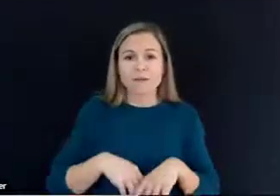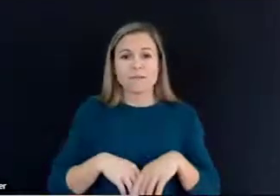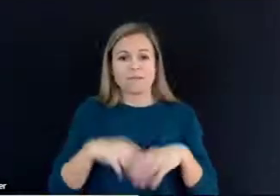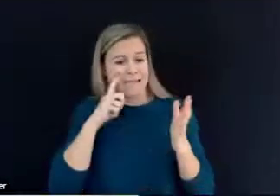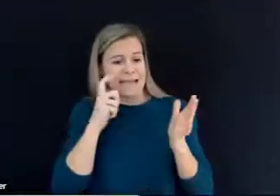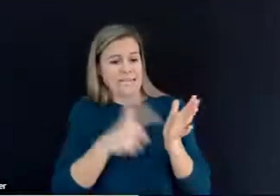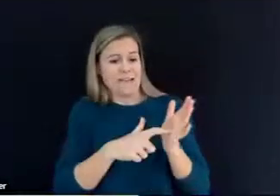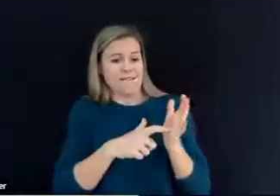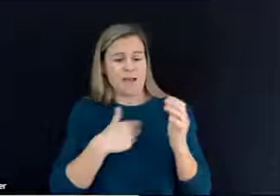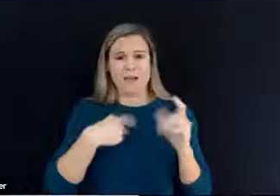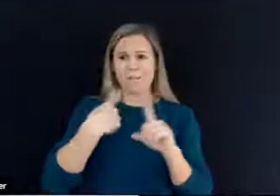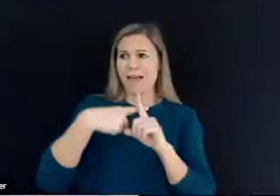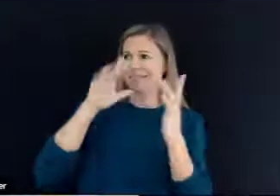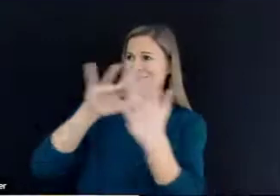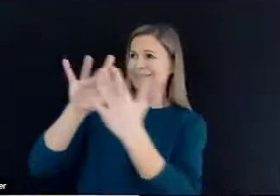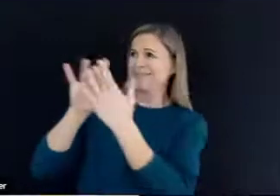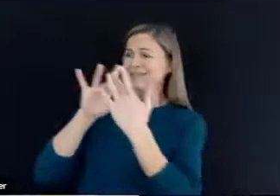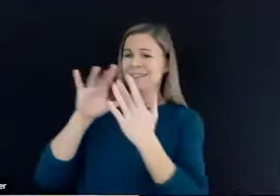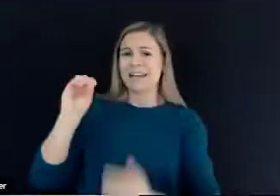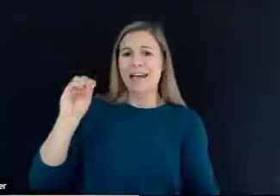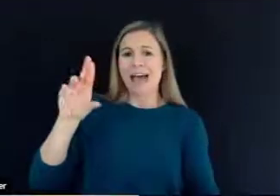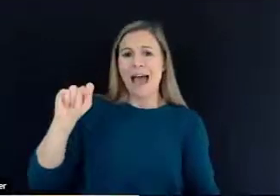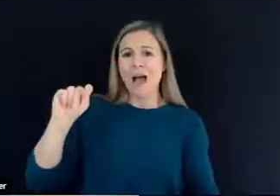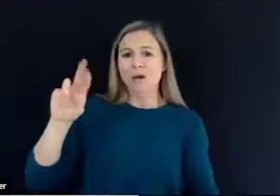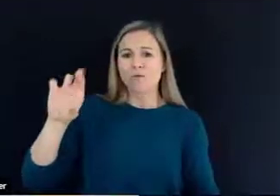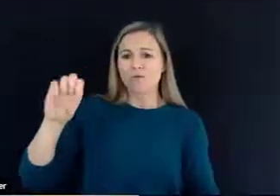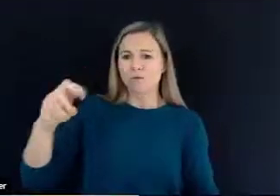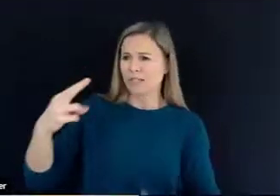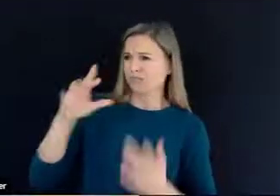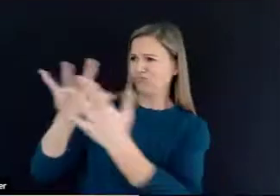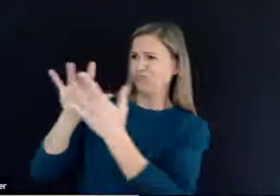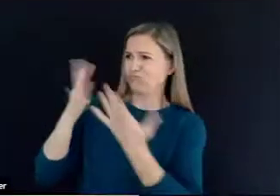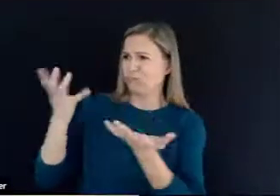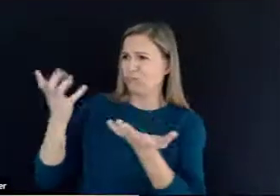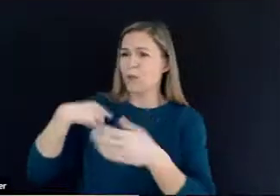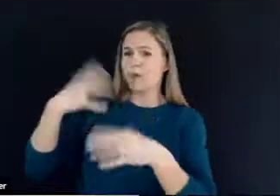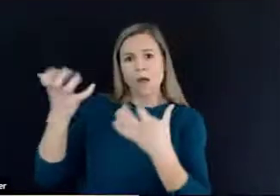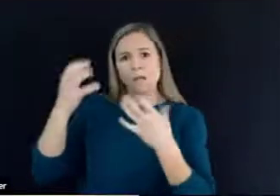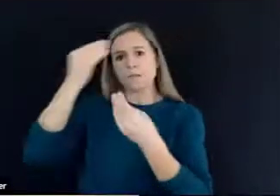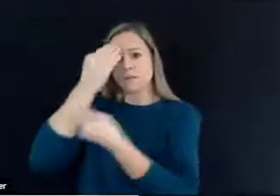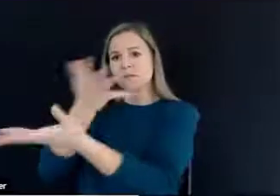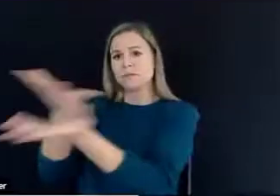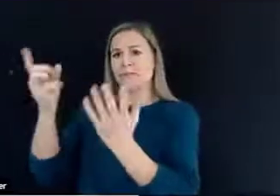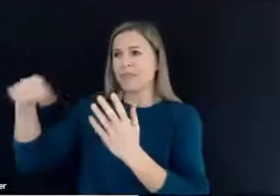You know, what we're even doing today, making sure that we are raising awareness and helping everyone know that we're here